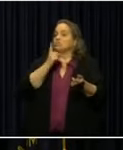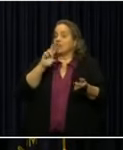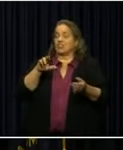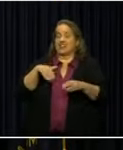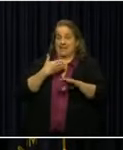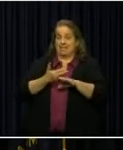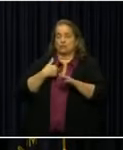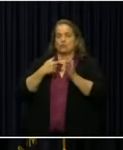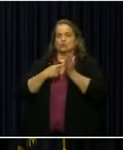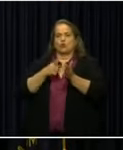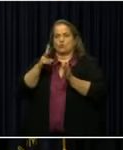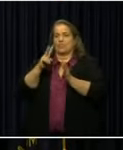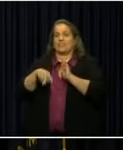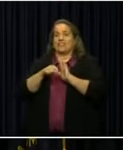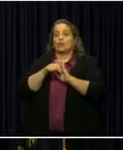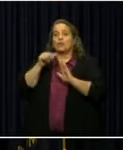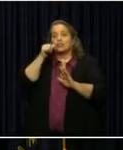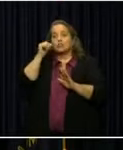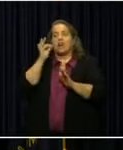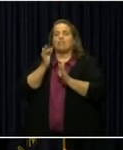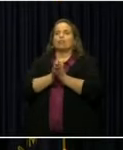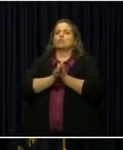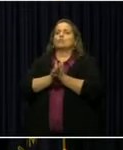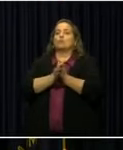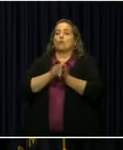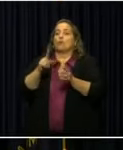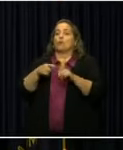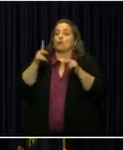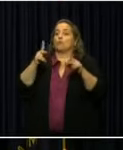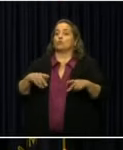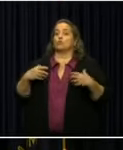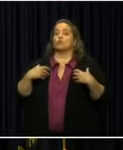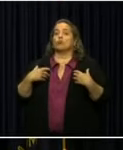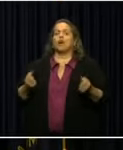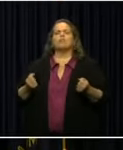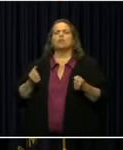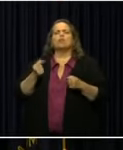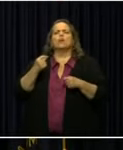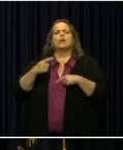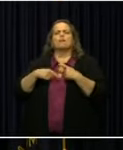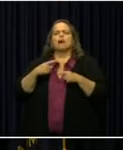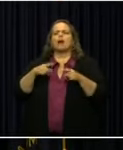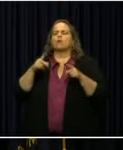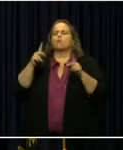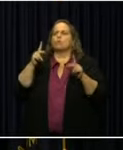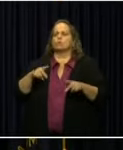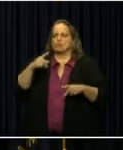AND I HOPE THAT ALL OF OUR HEALTH CARE WORKERS OUTS THERE